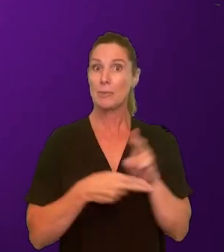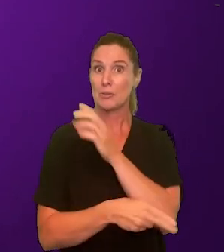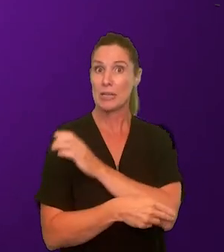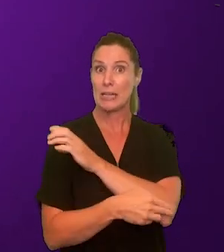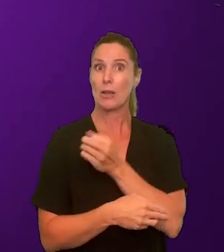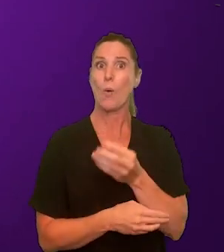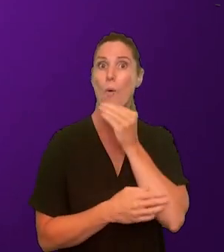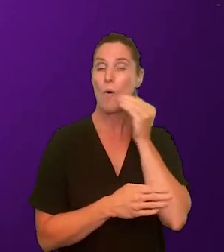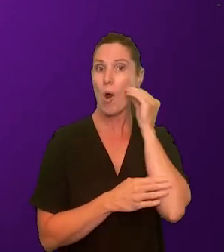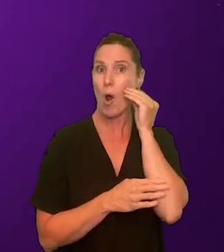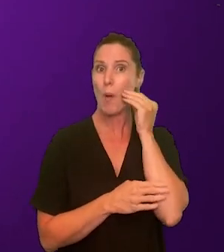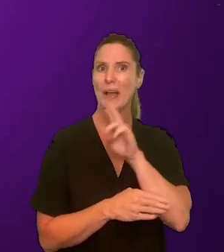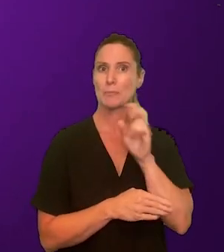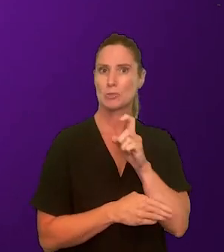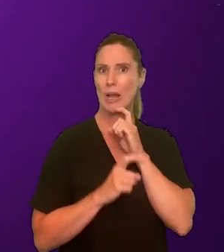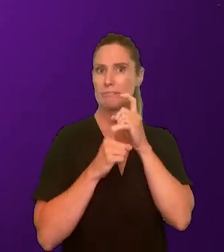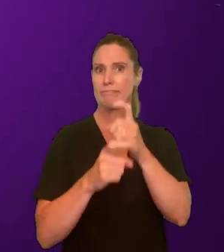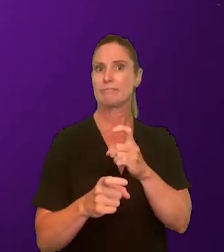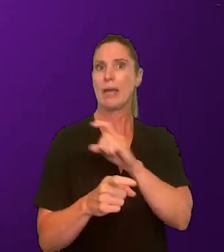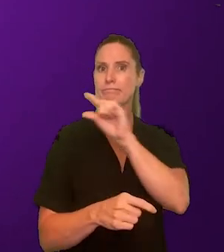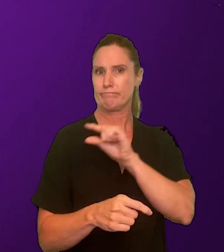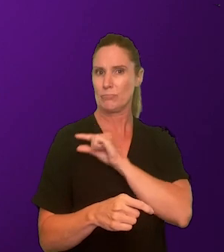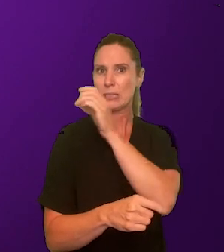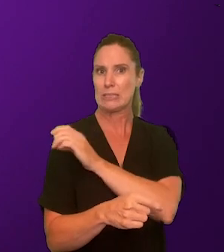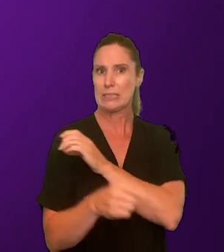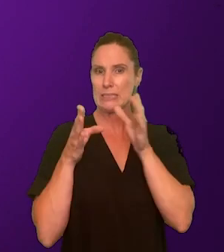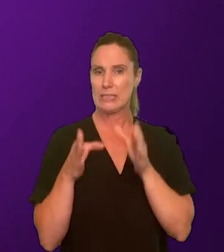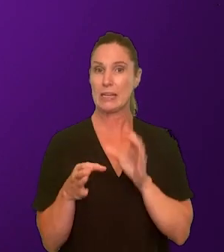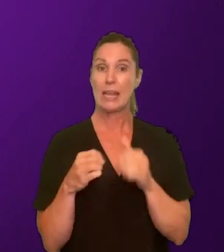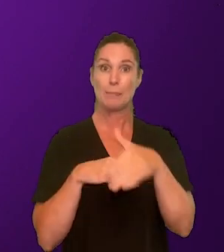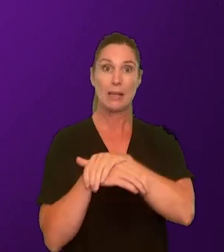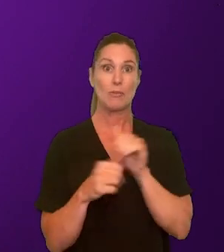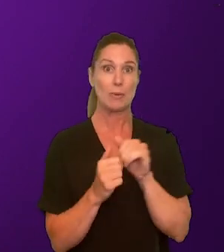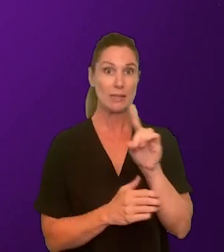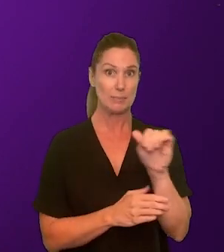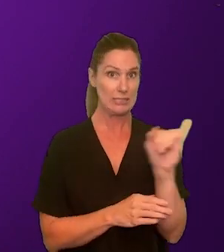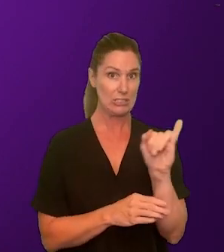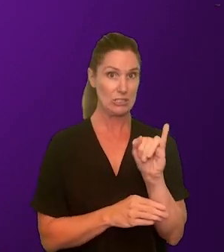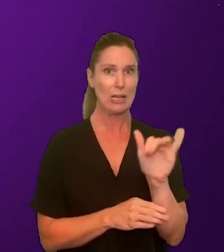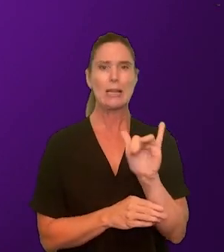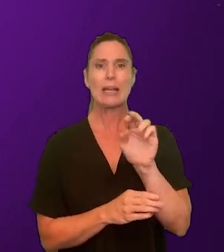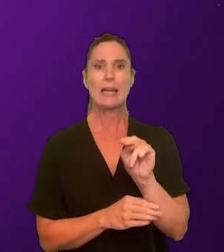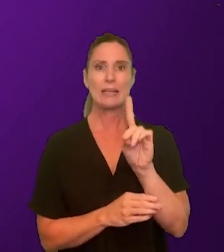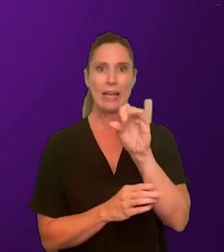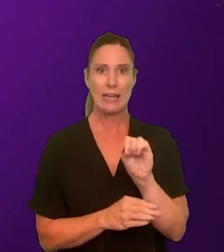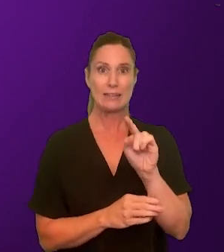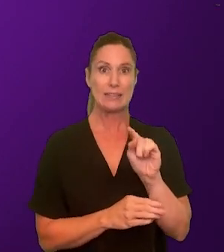as prescribed by a qualified clinician, which can be covered by disability insurance, like the NDIS, TAC and iCare.